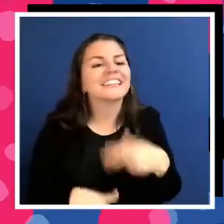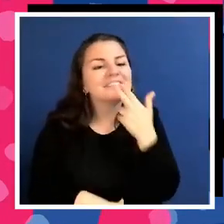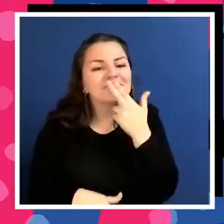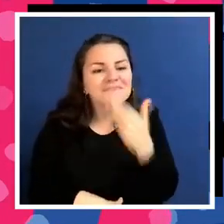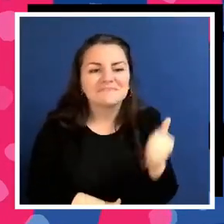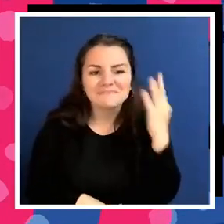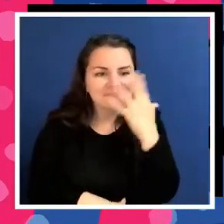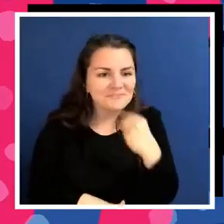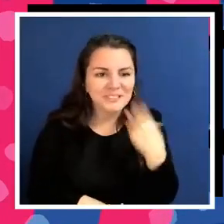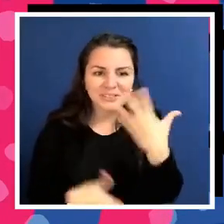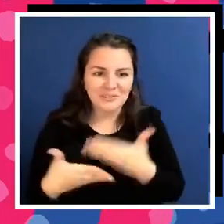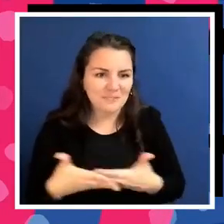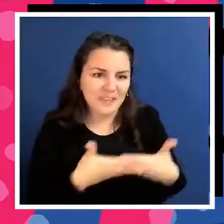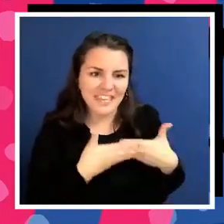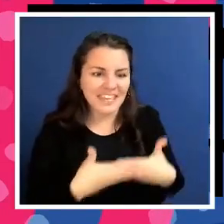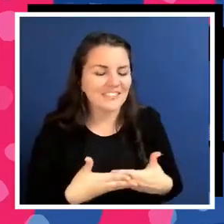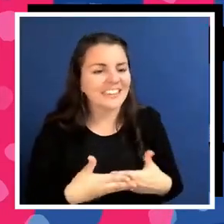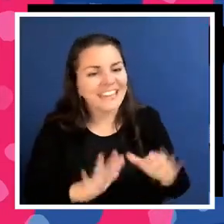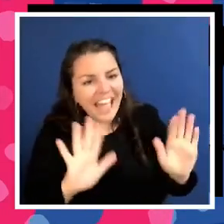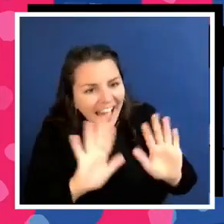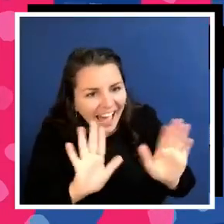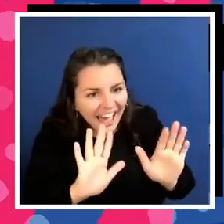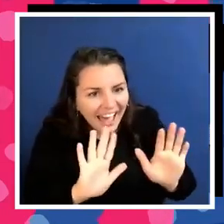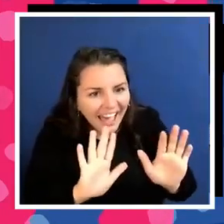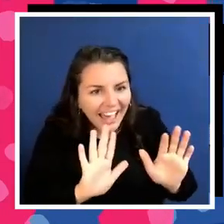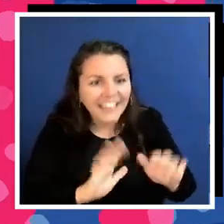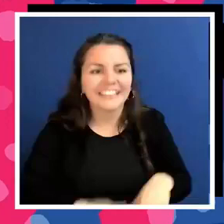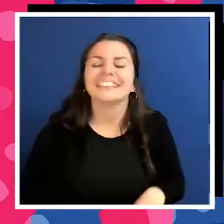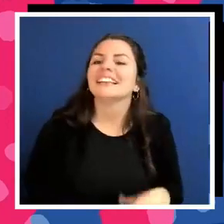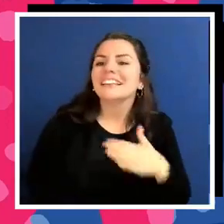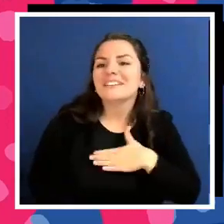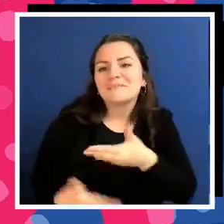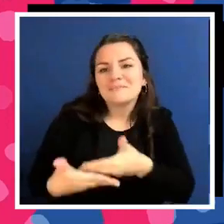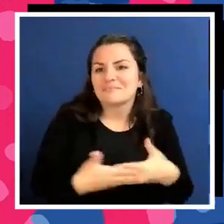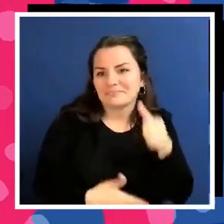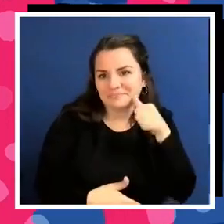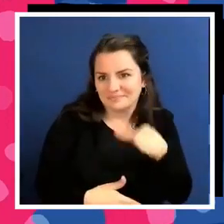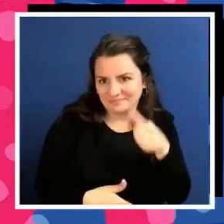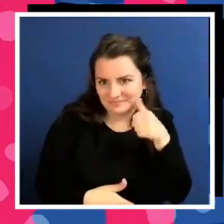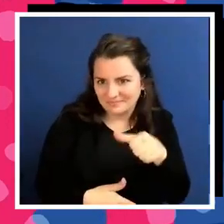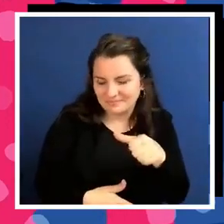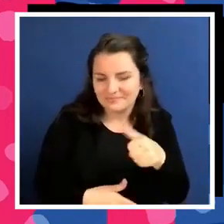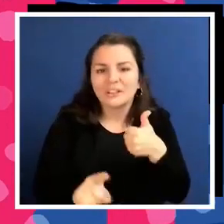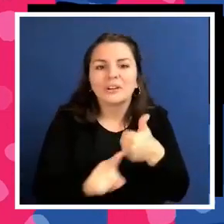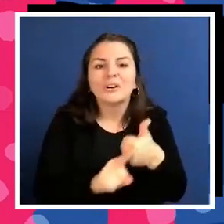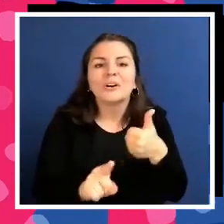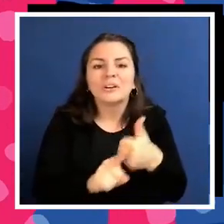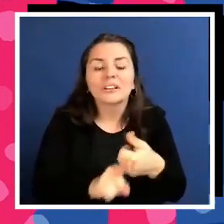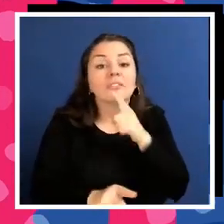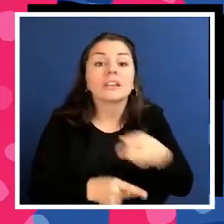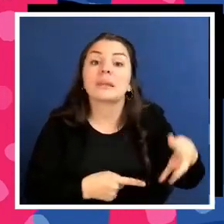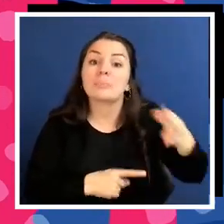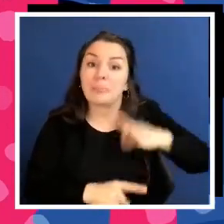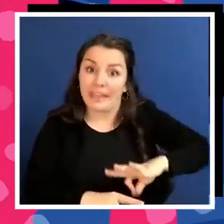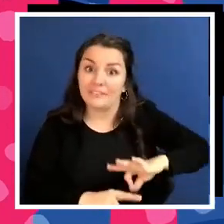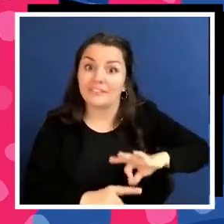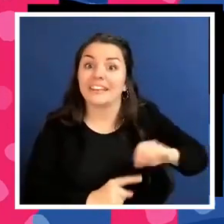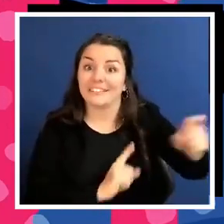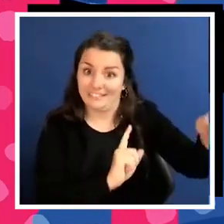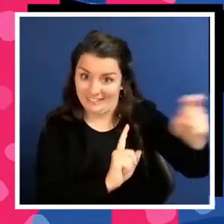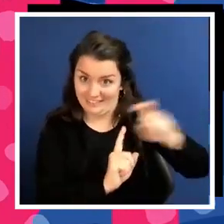YES!